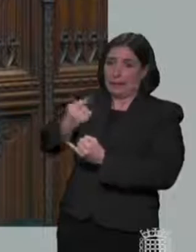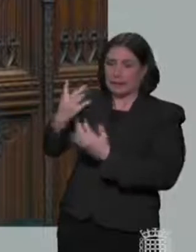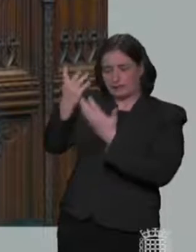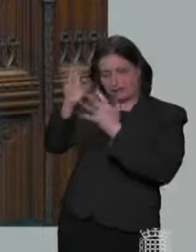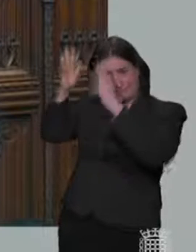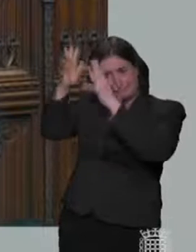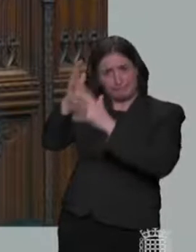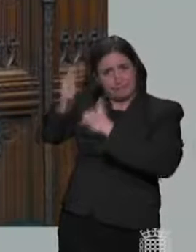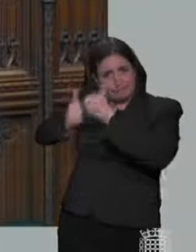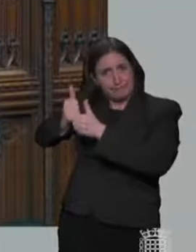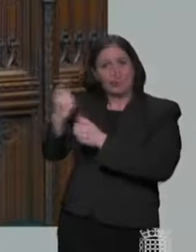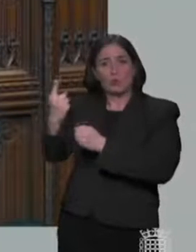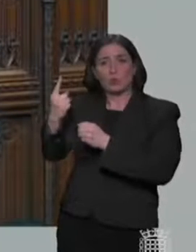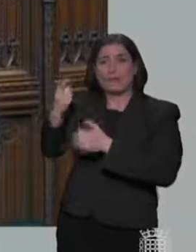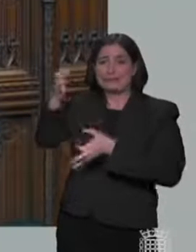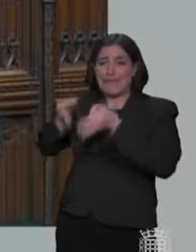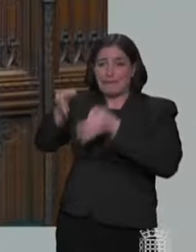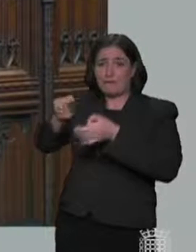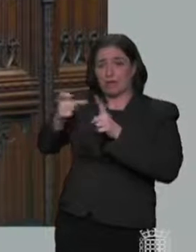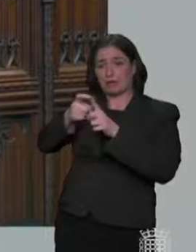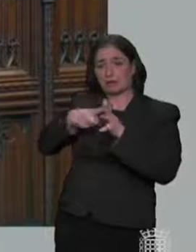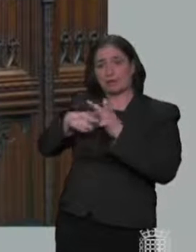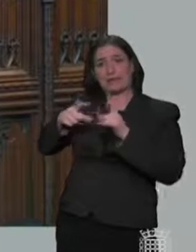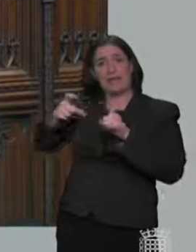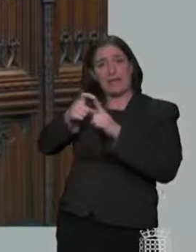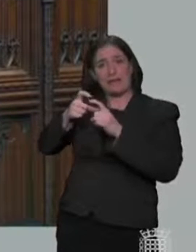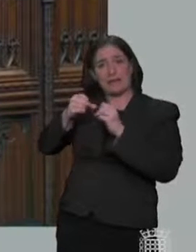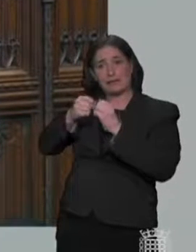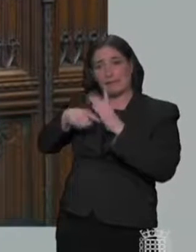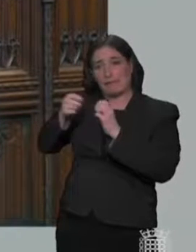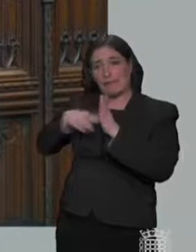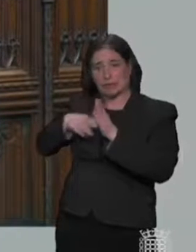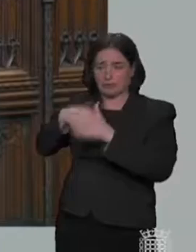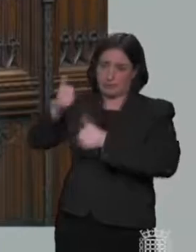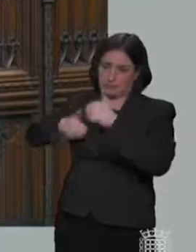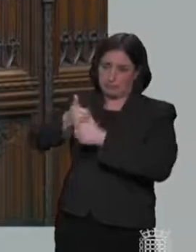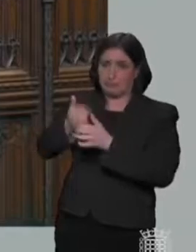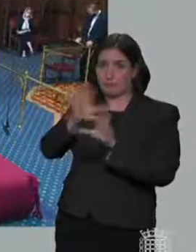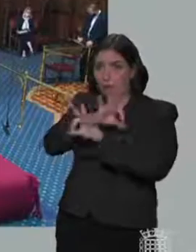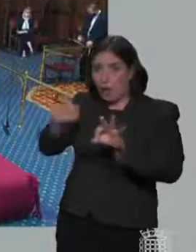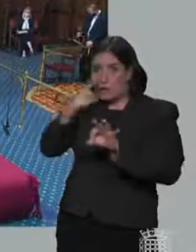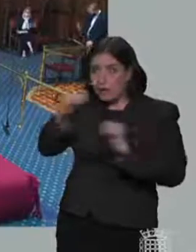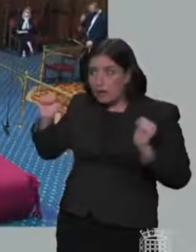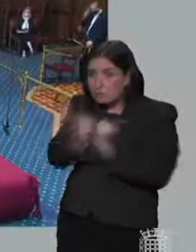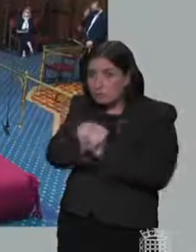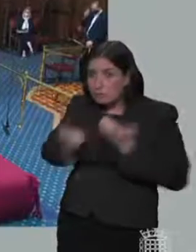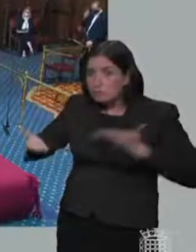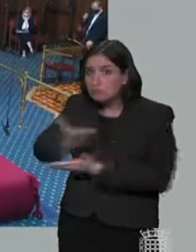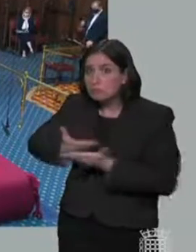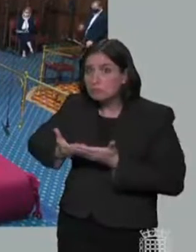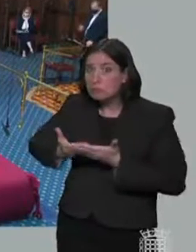in this space for so many my lords i beg to move the question is this bill will be now read a